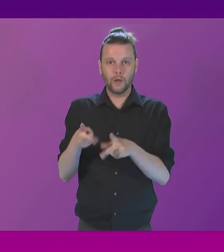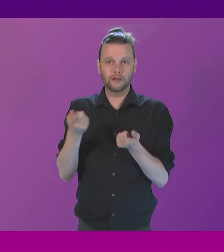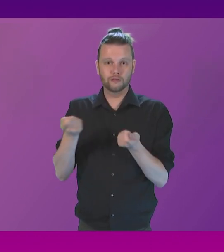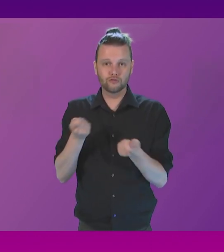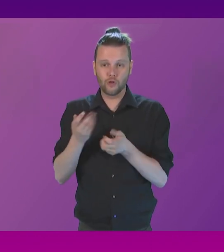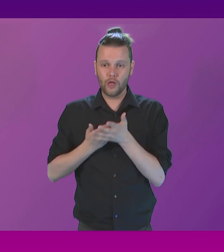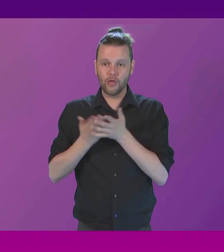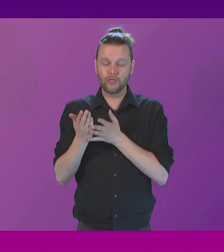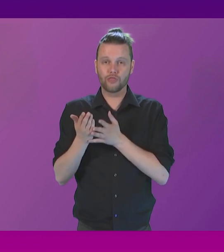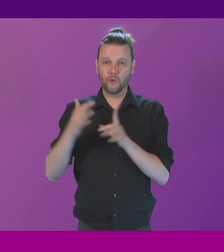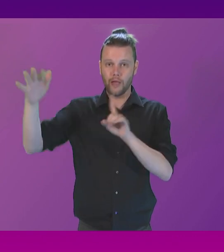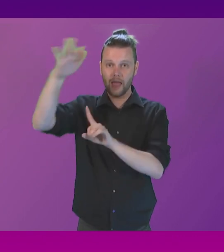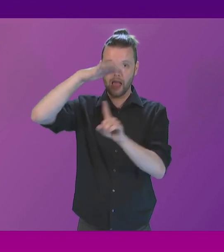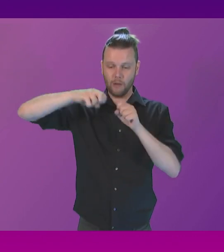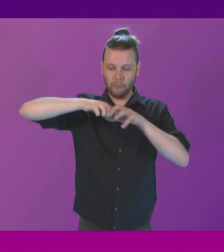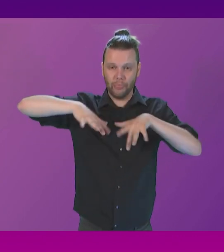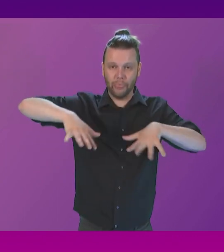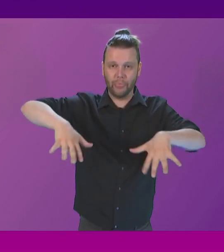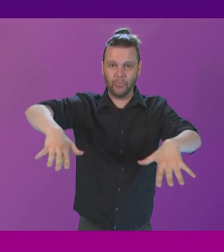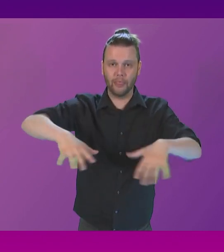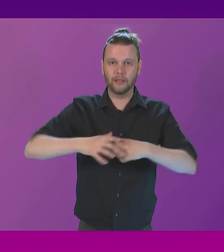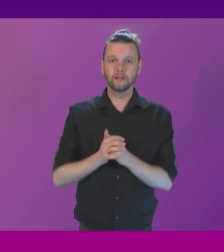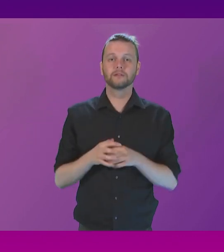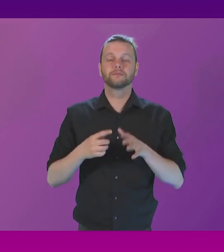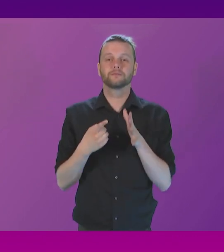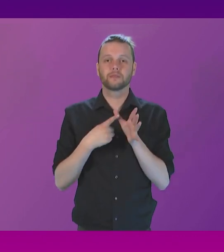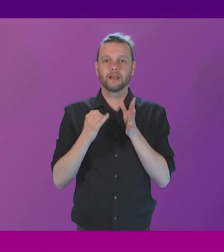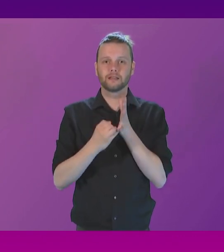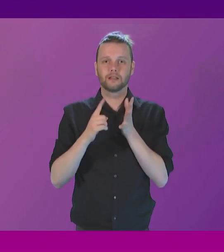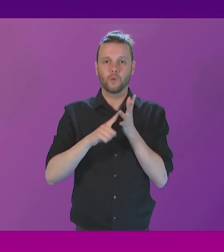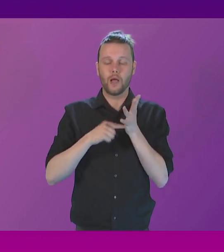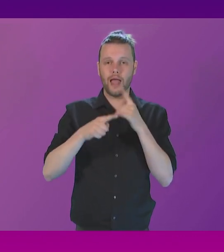aerial spraying of Asulam. In light of the urgency of the situation—the time for application to use